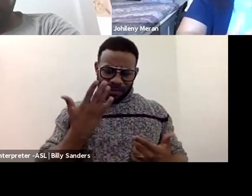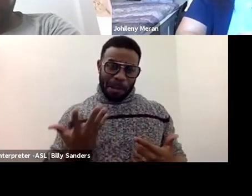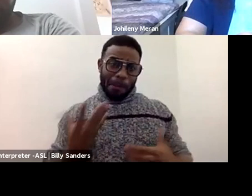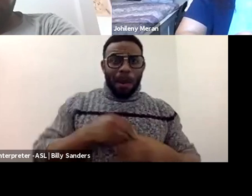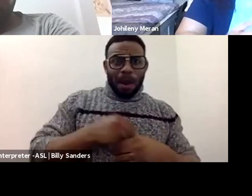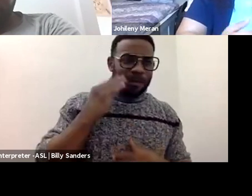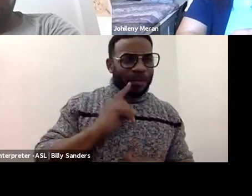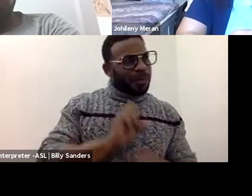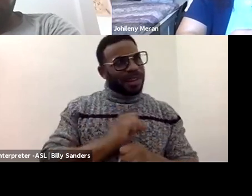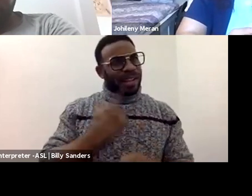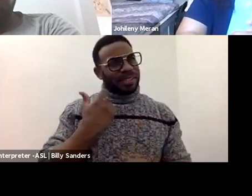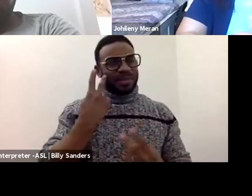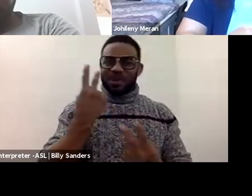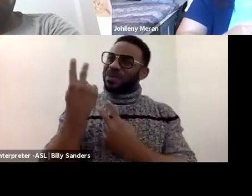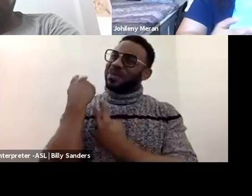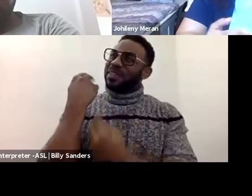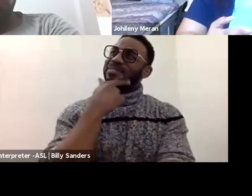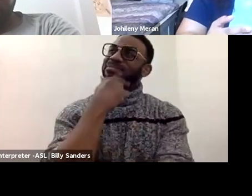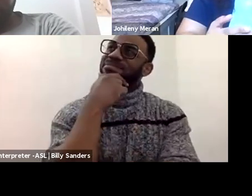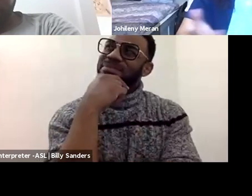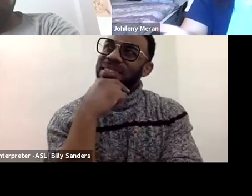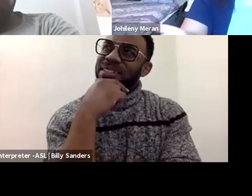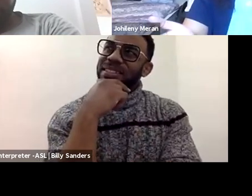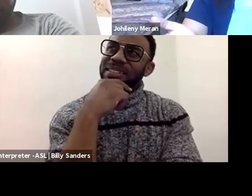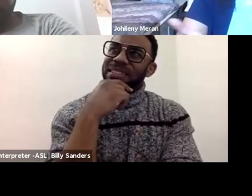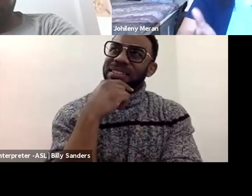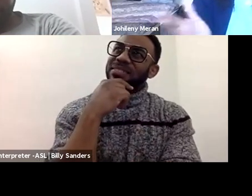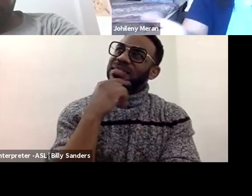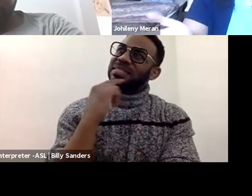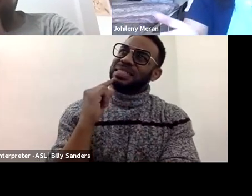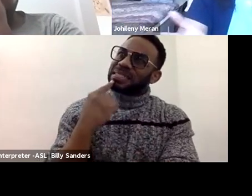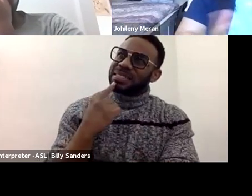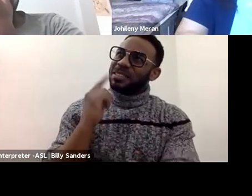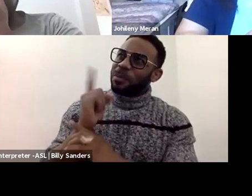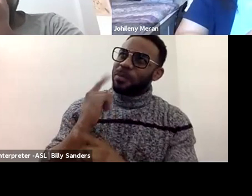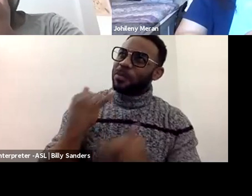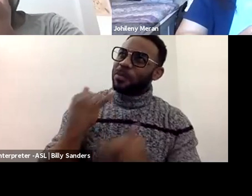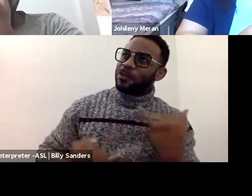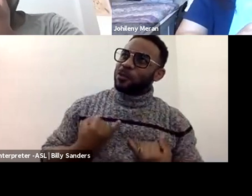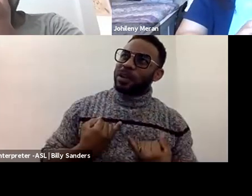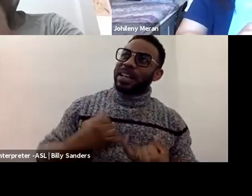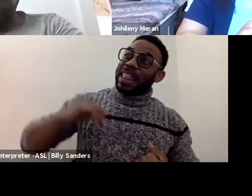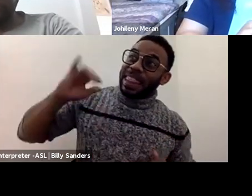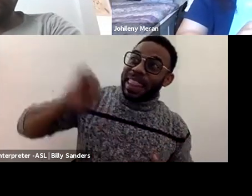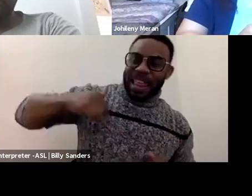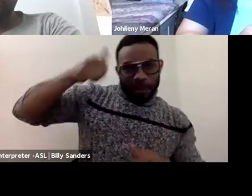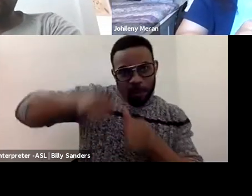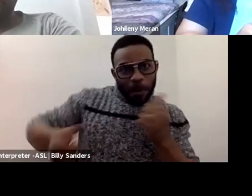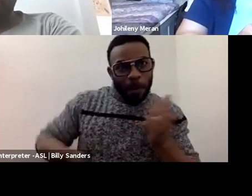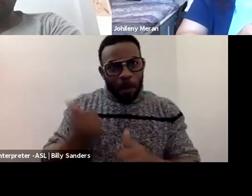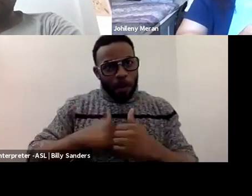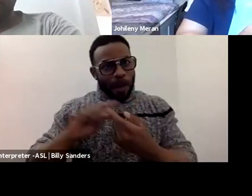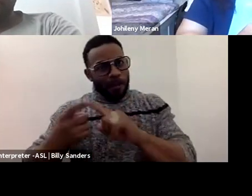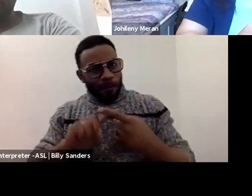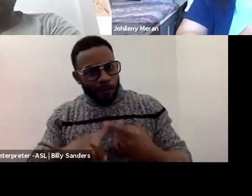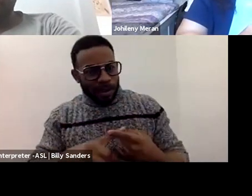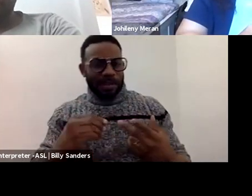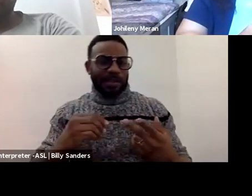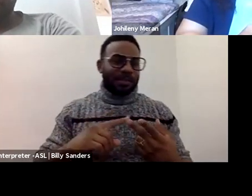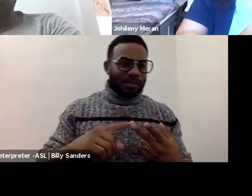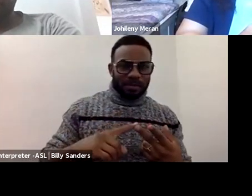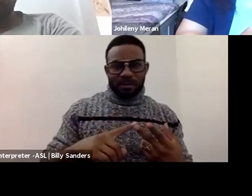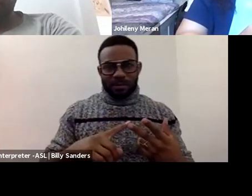just reflect on those immense moments of joy that I experienced with my friends and just traveling